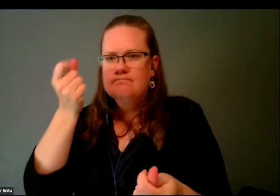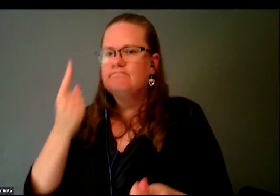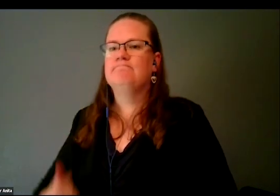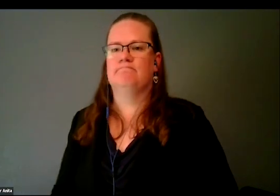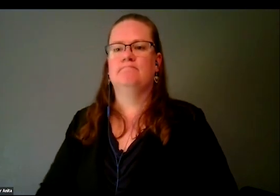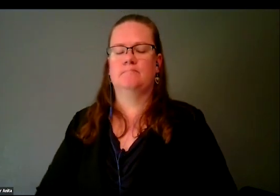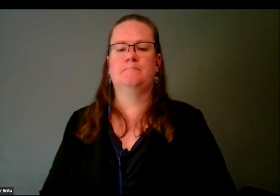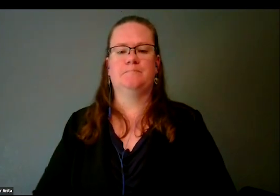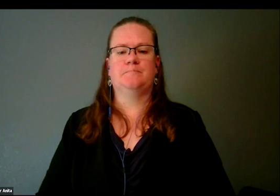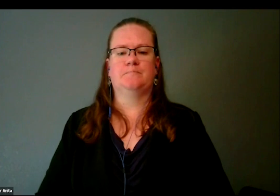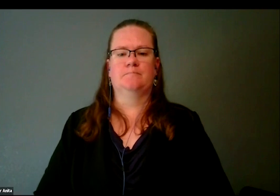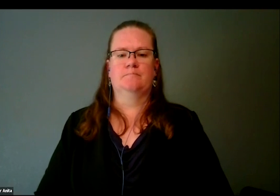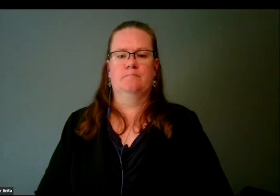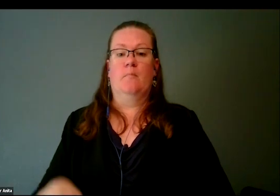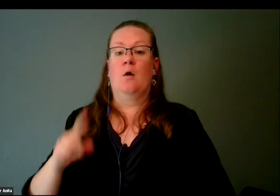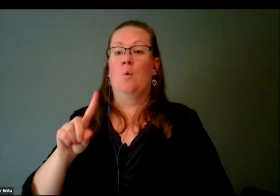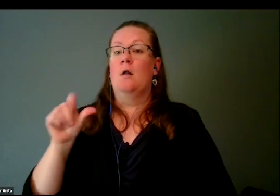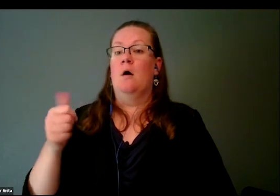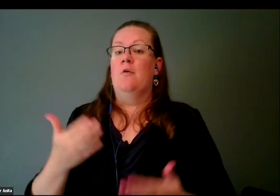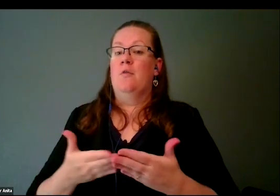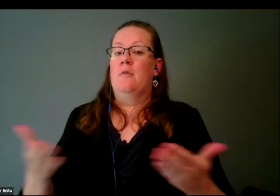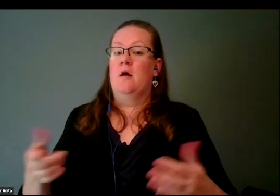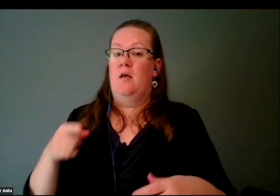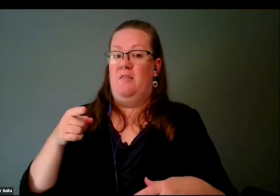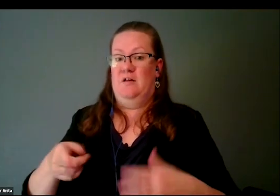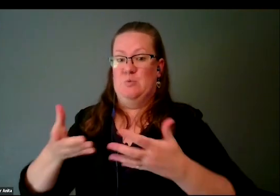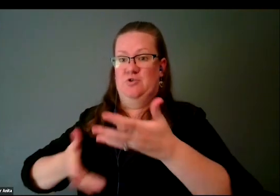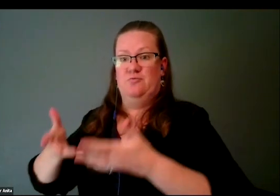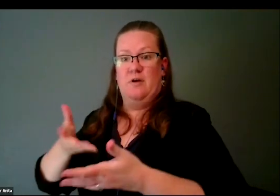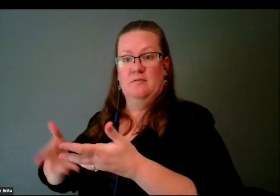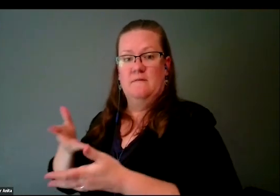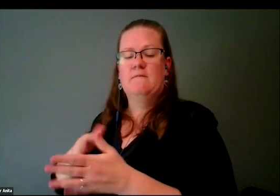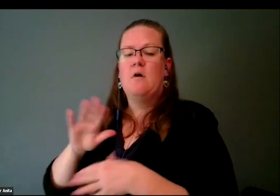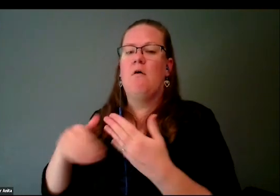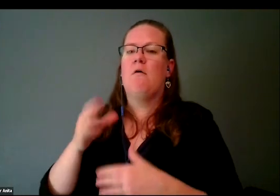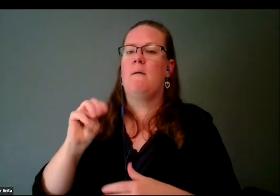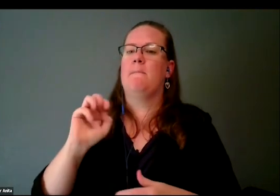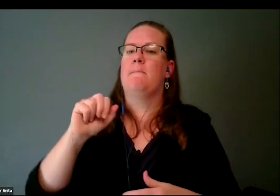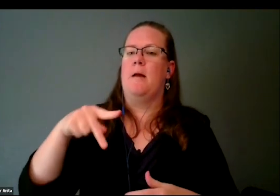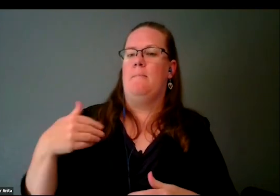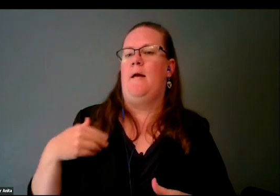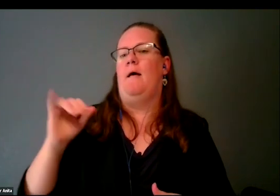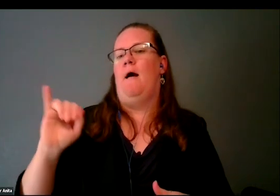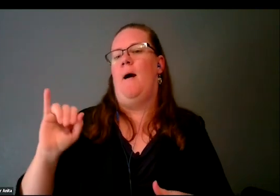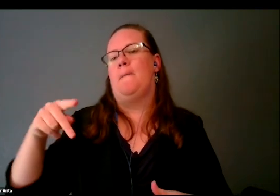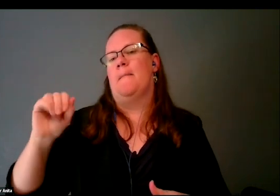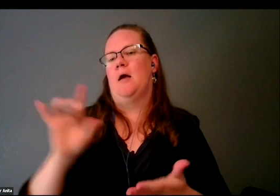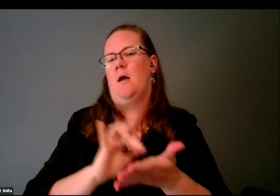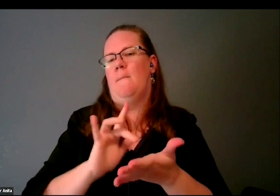One other thing I should add. These were interactive. All of these maps were paired with an iPad application that would track your finger movement